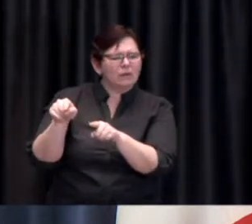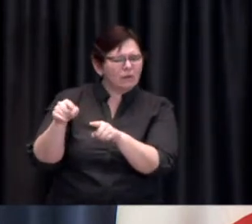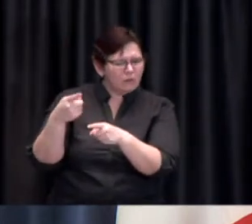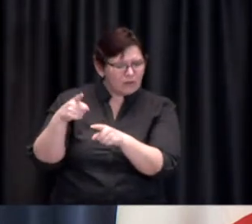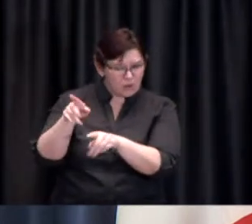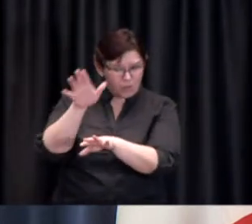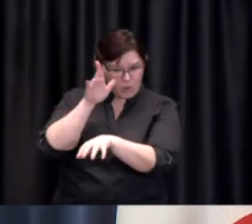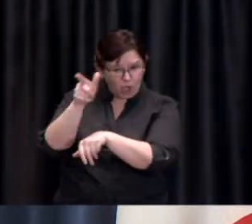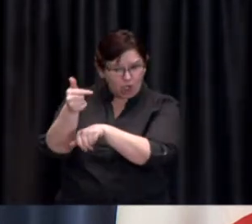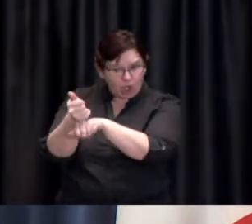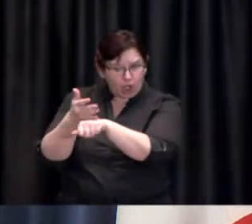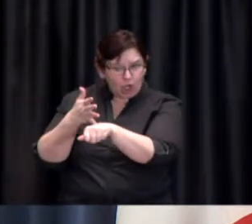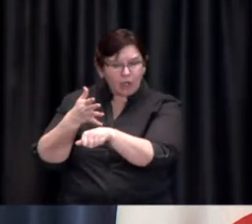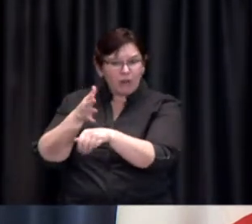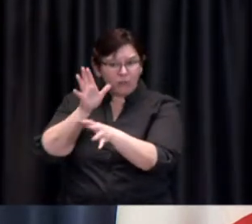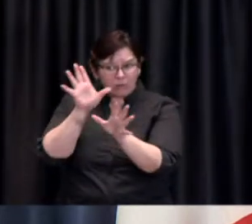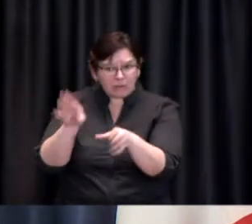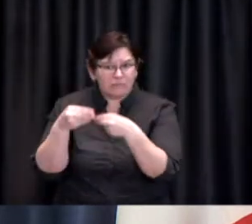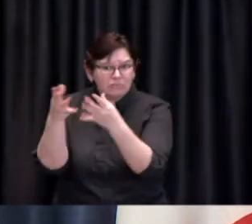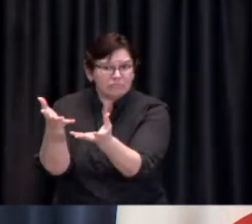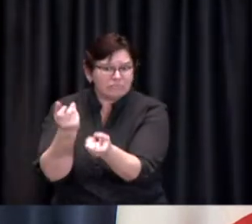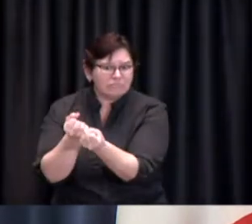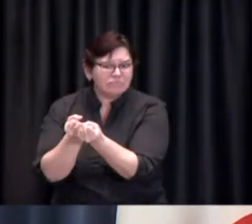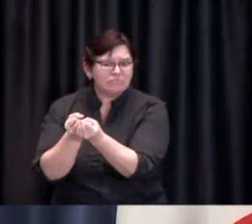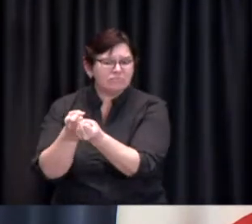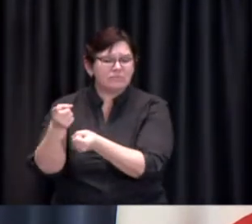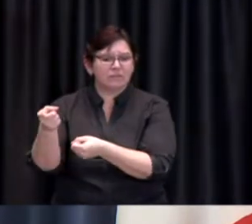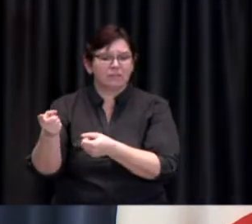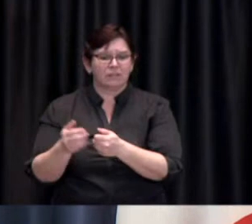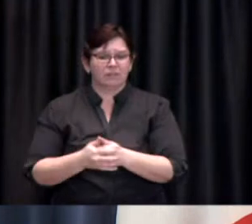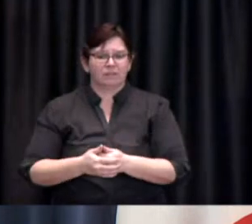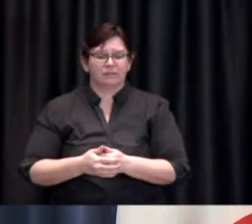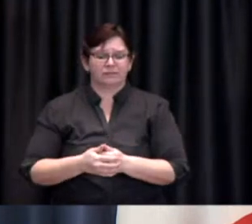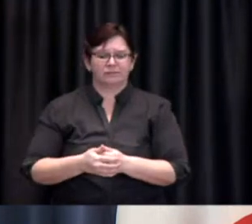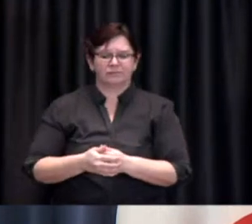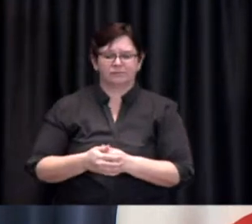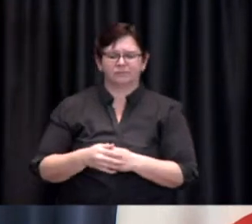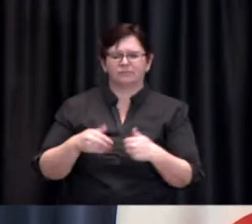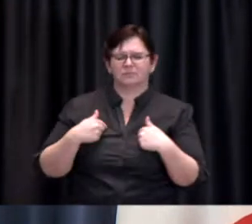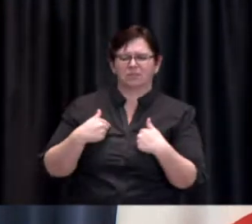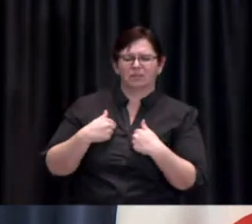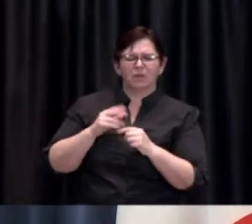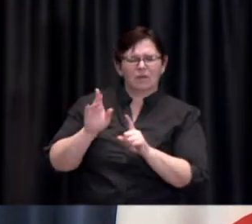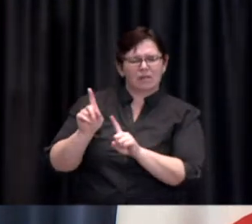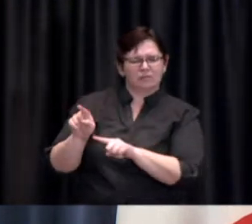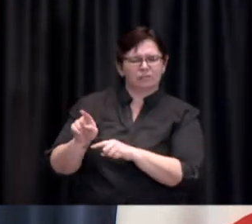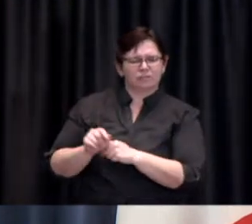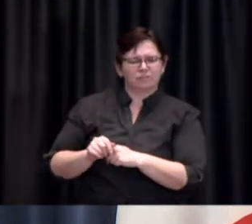Dr. de Villa: uh so why don't I start off with that and we'll see if others have comments they wish to make in this regard.